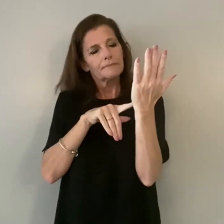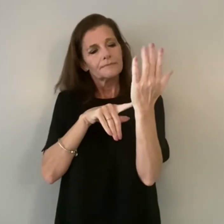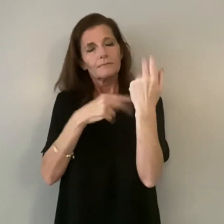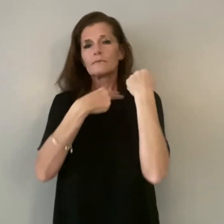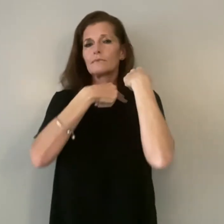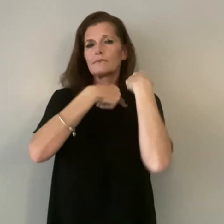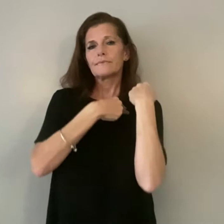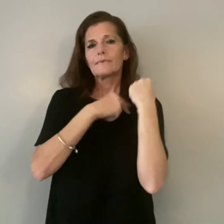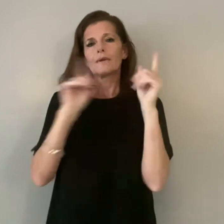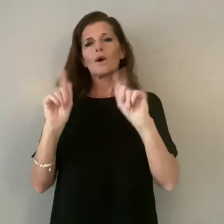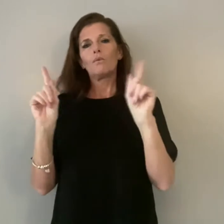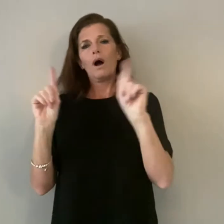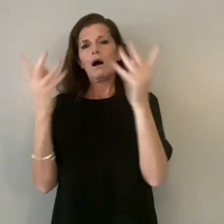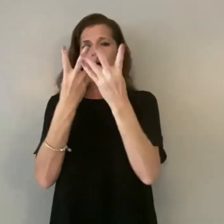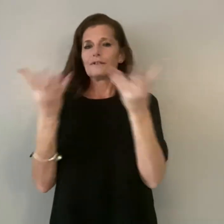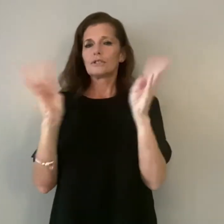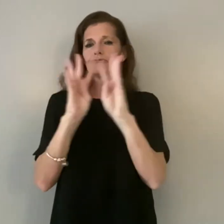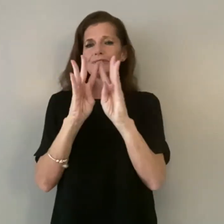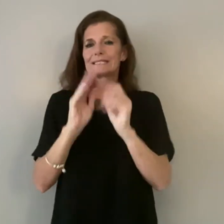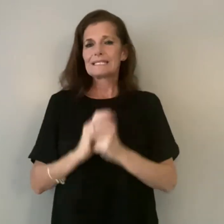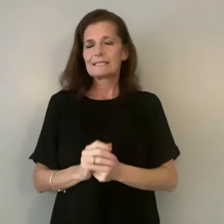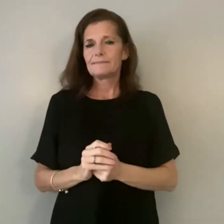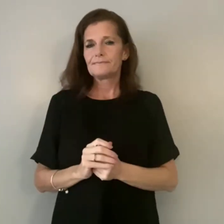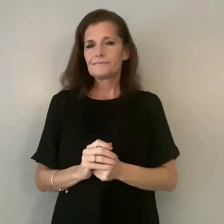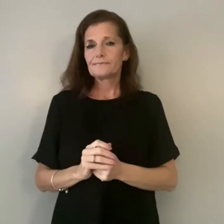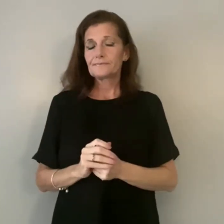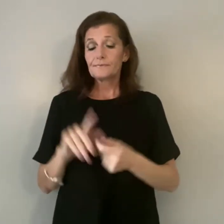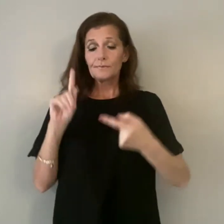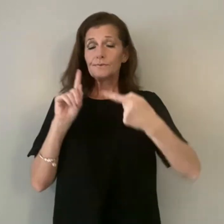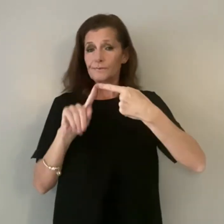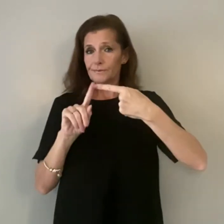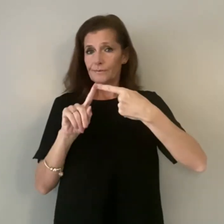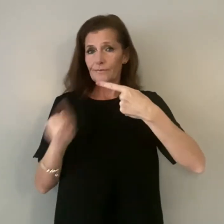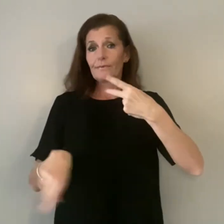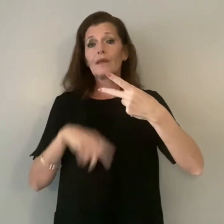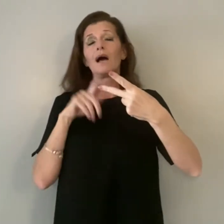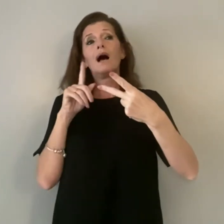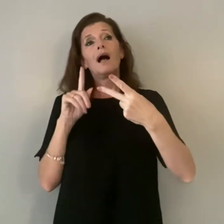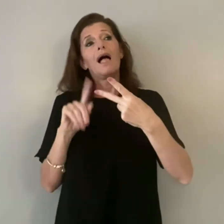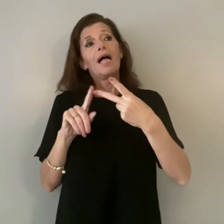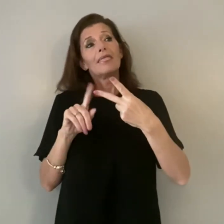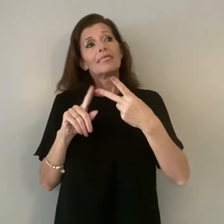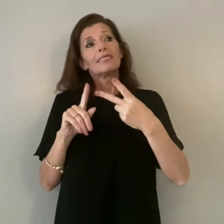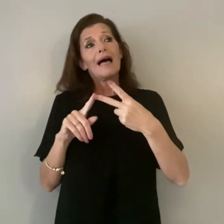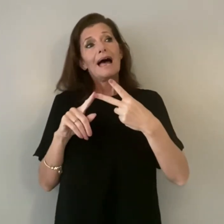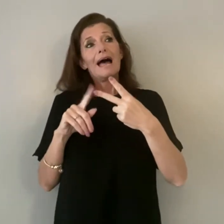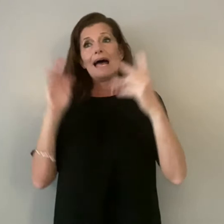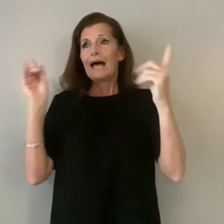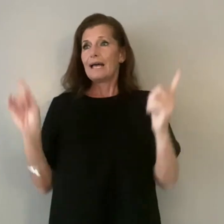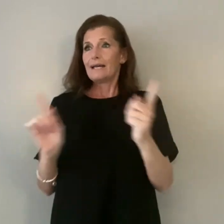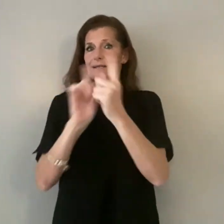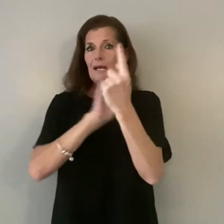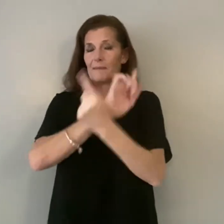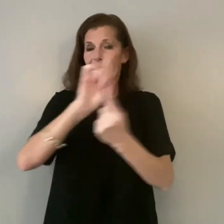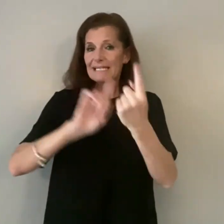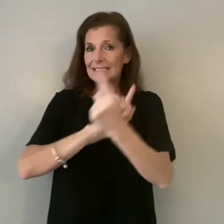about what the liability of becoming a trustee is. So that was initially, and then when we first got together